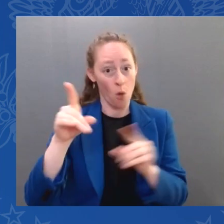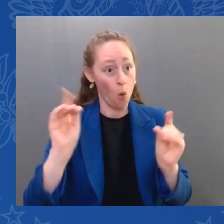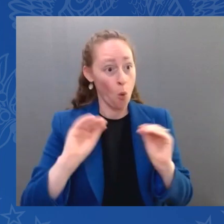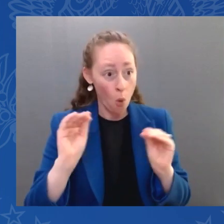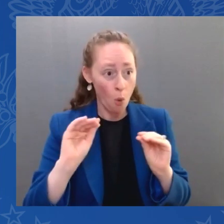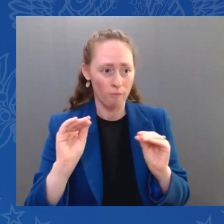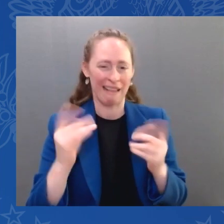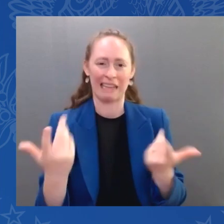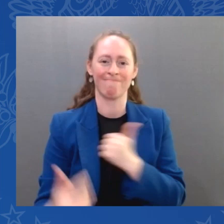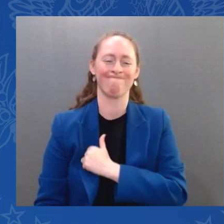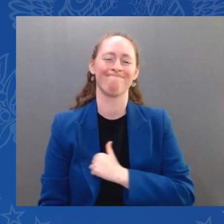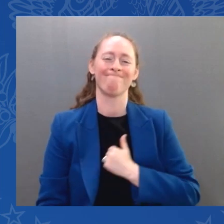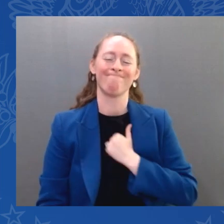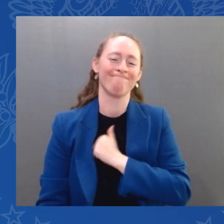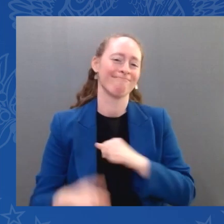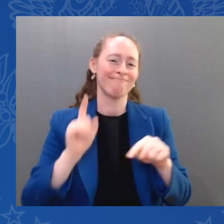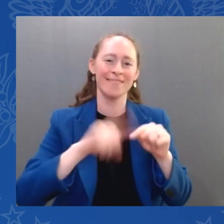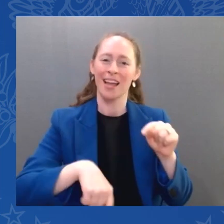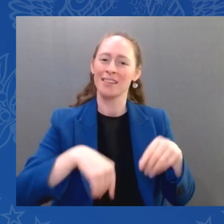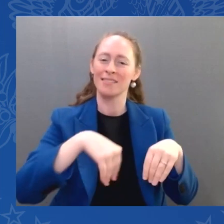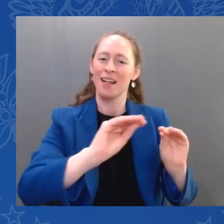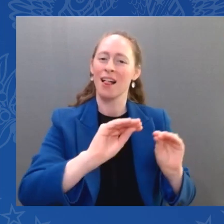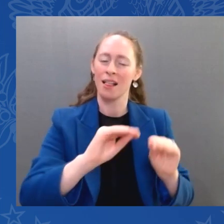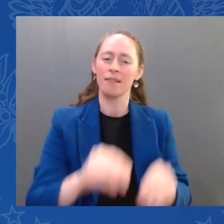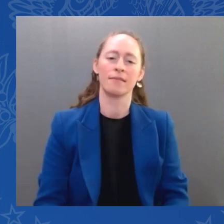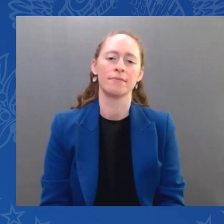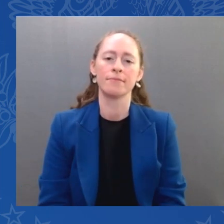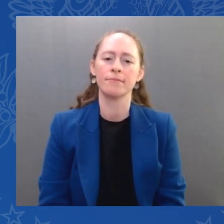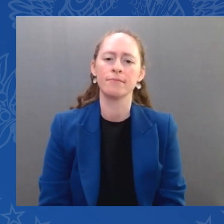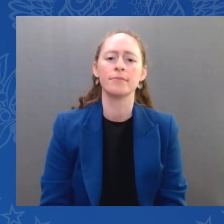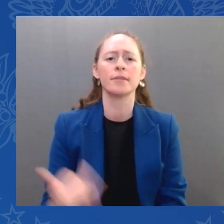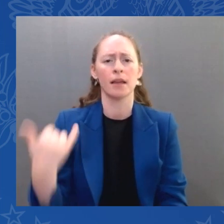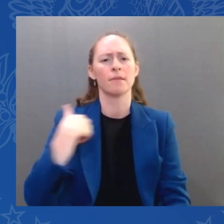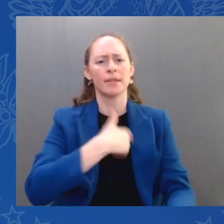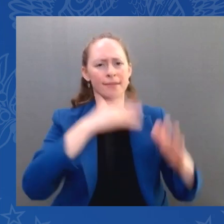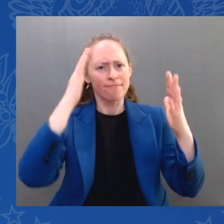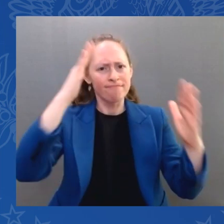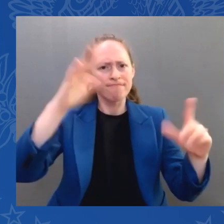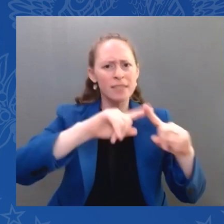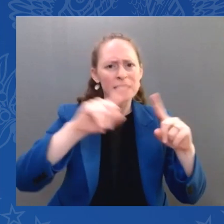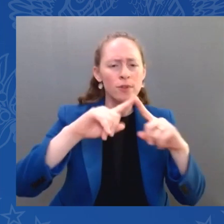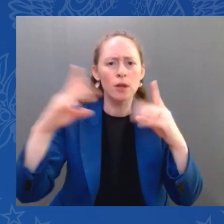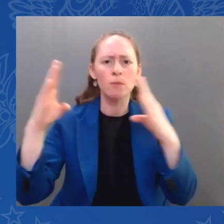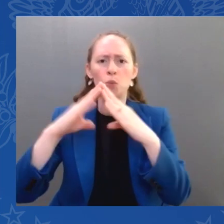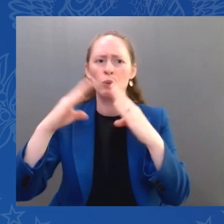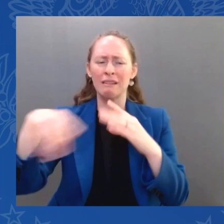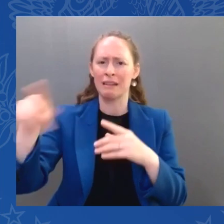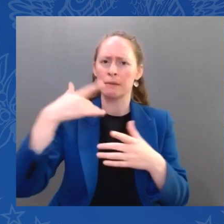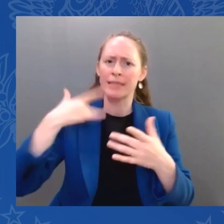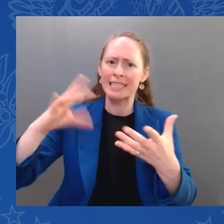And this law also provides funding vital for funding to address the youth mental health crisis in this country --